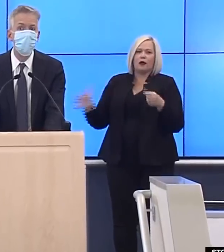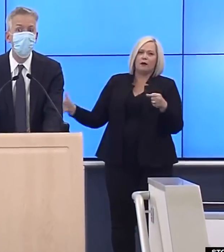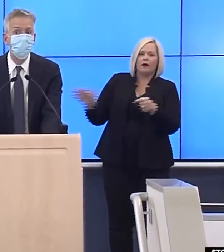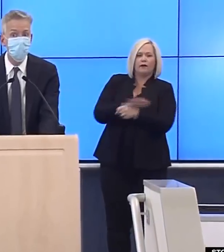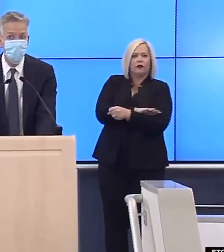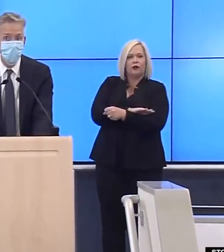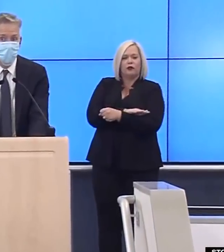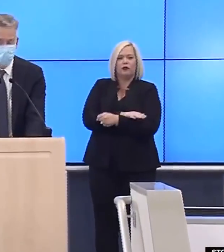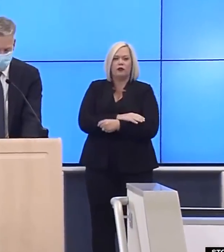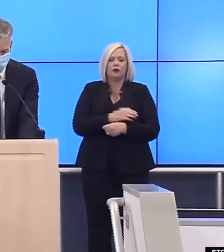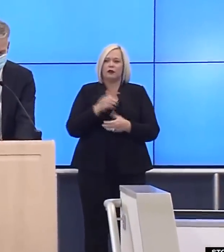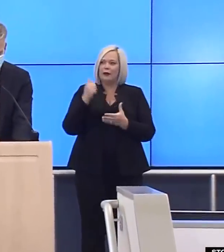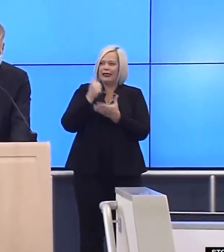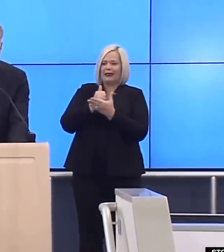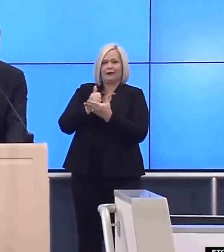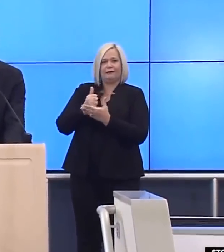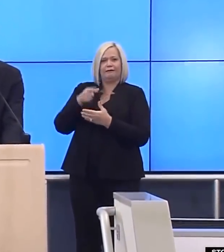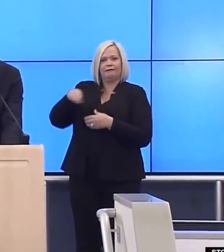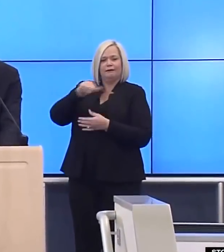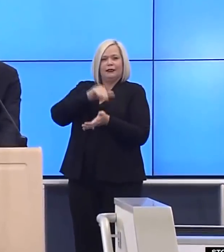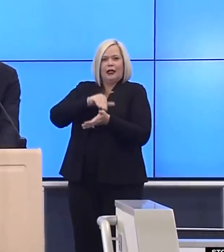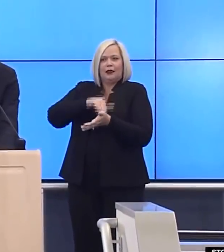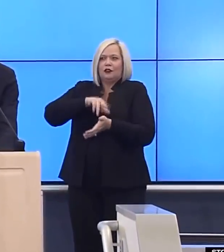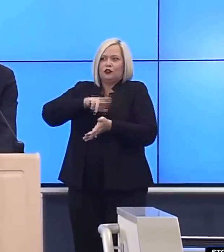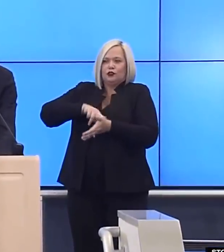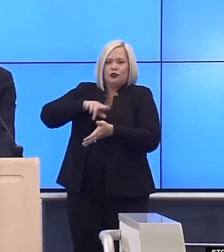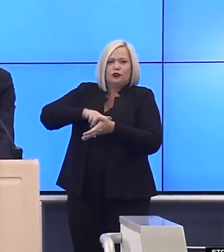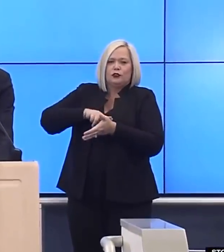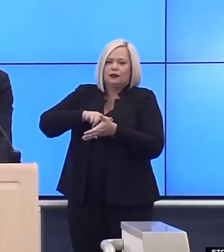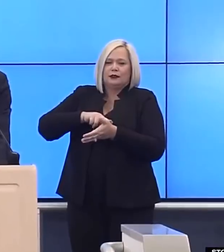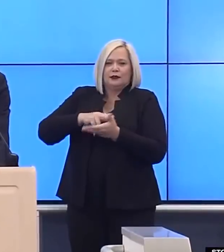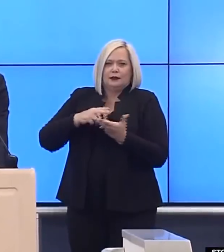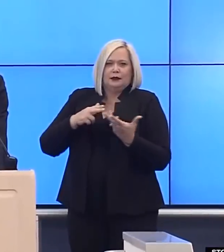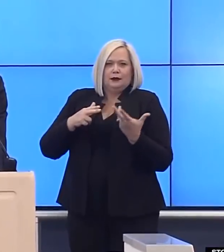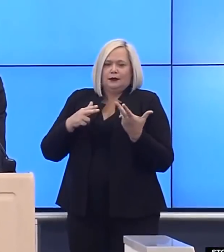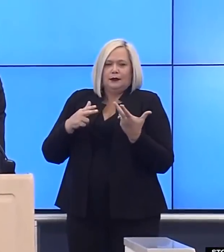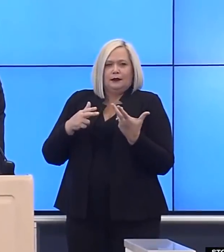WE DO NOTHING. IF WE ACT NOW WE CAN PREVENT OUR HOSPITALS FROM BEING OVERWHELMED. WE CAN